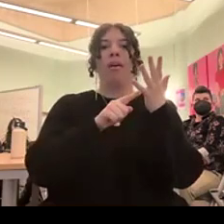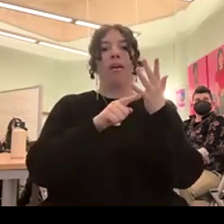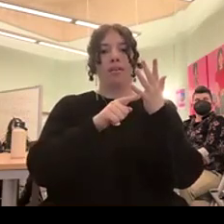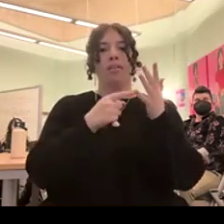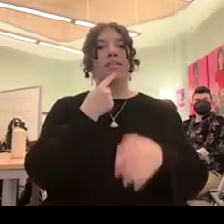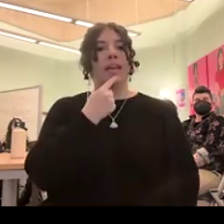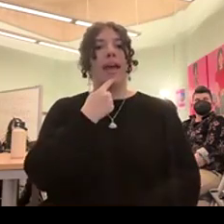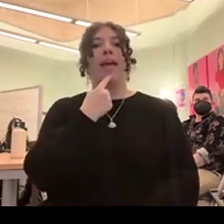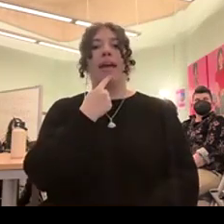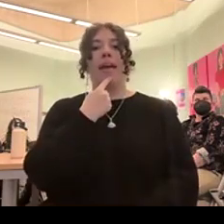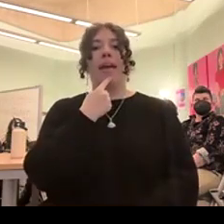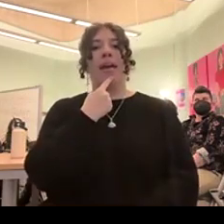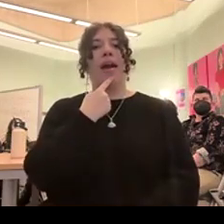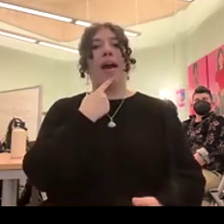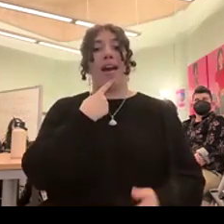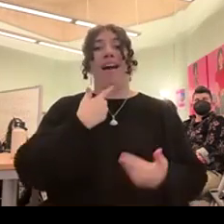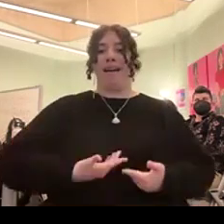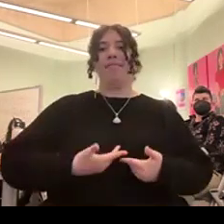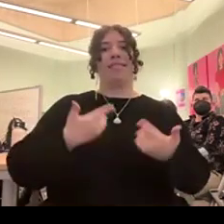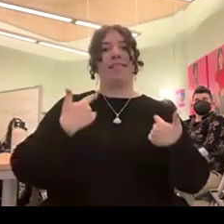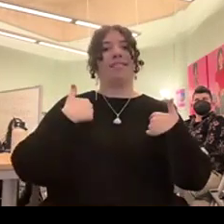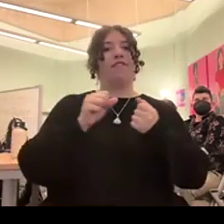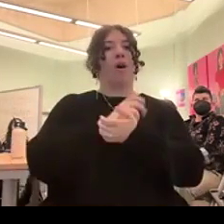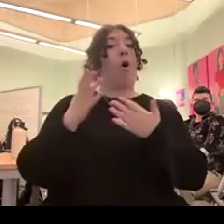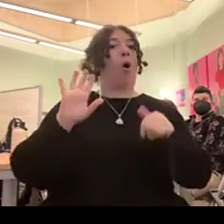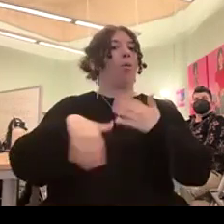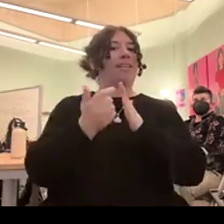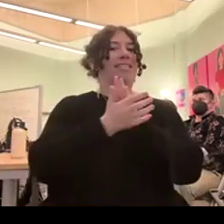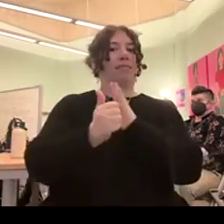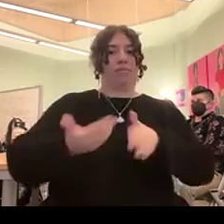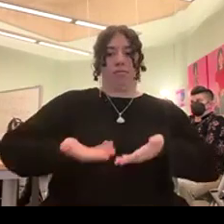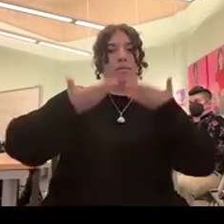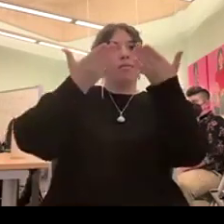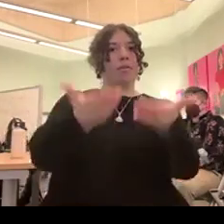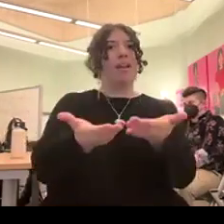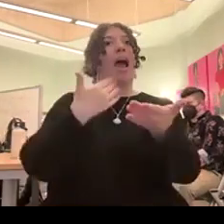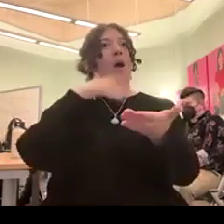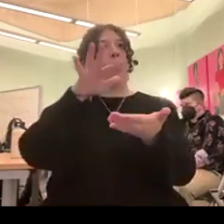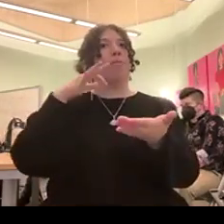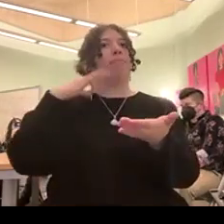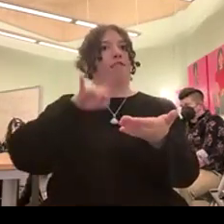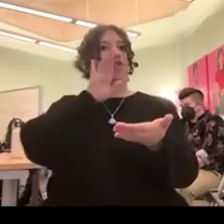your skills and abilities in order to say that, "I bring this amount to the table and this is how